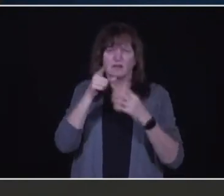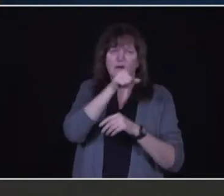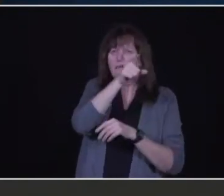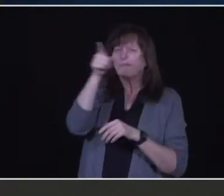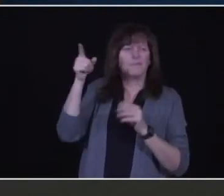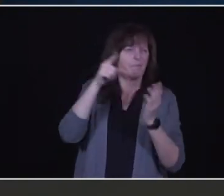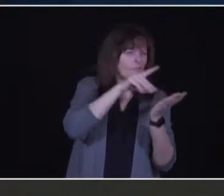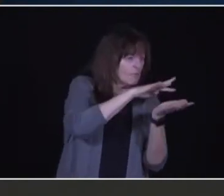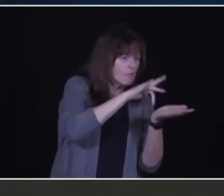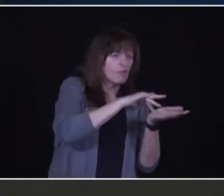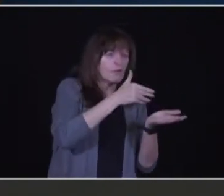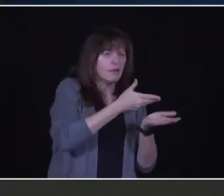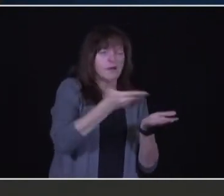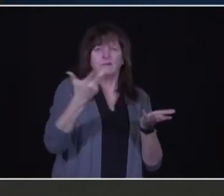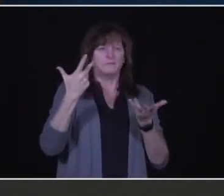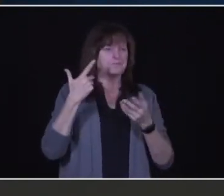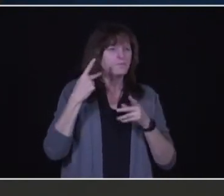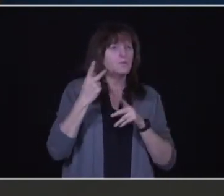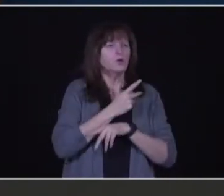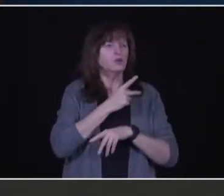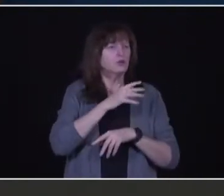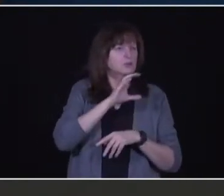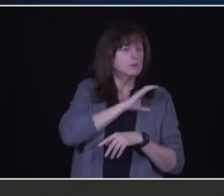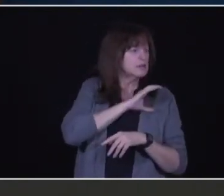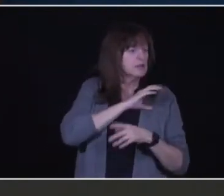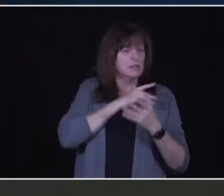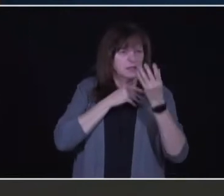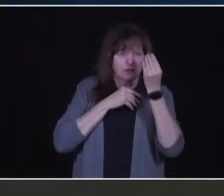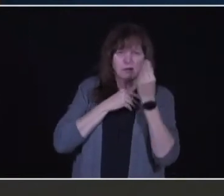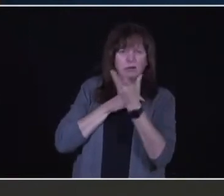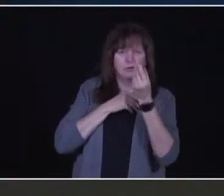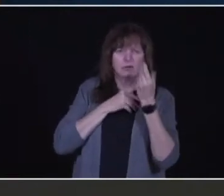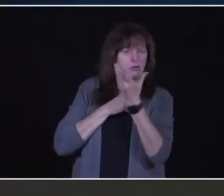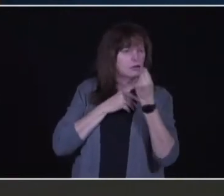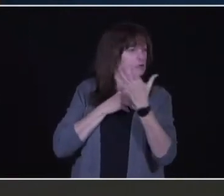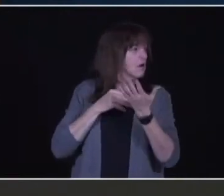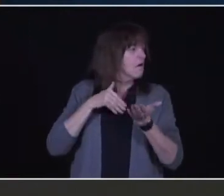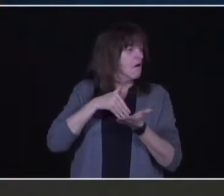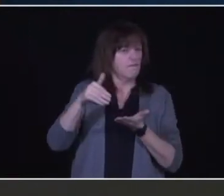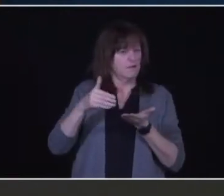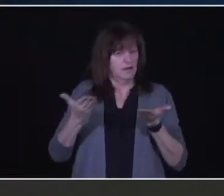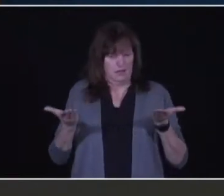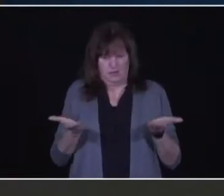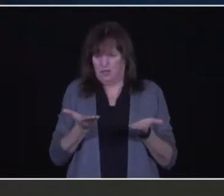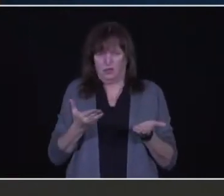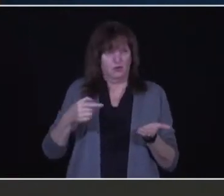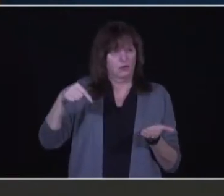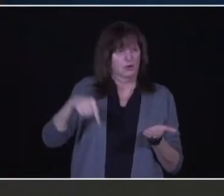We will not allow this to continue here in Ontario. This new bill proposes